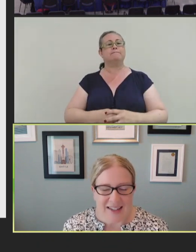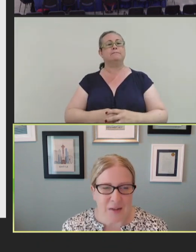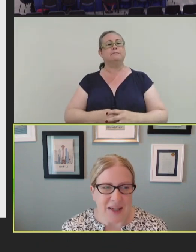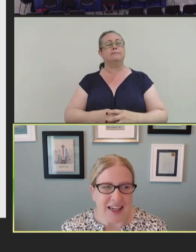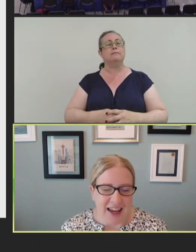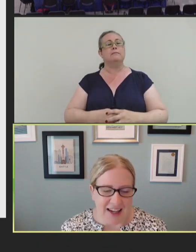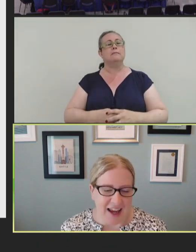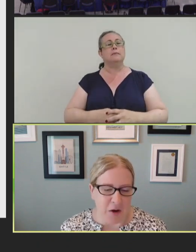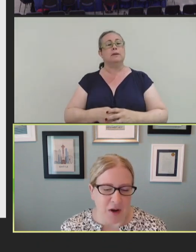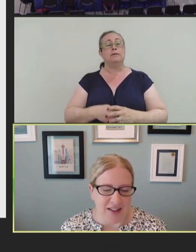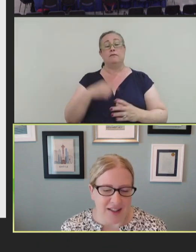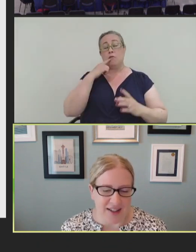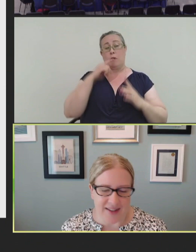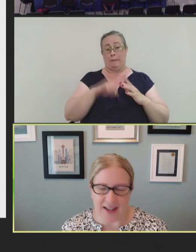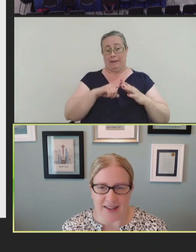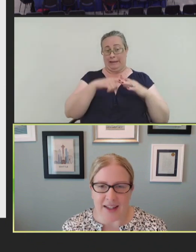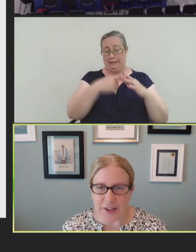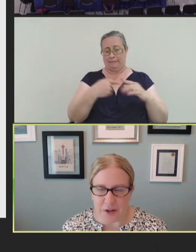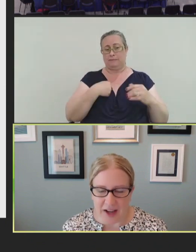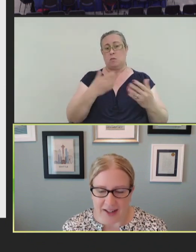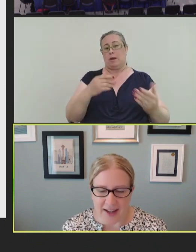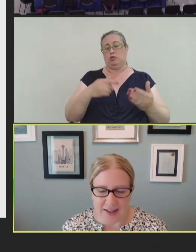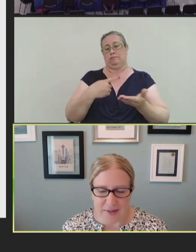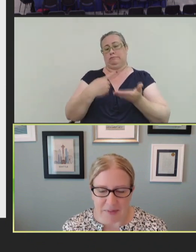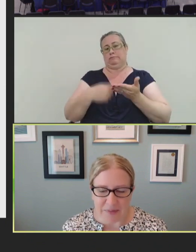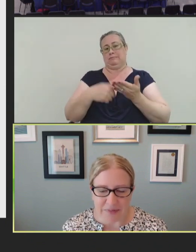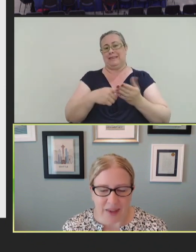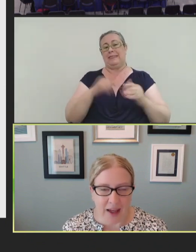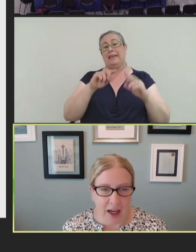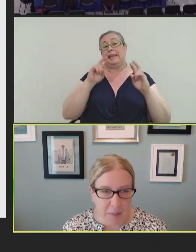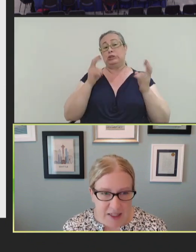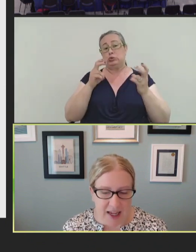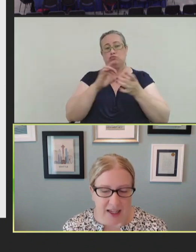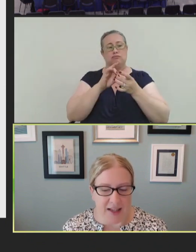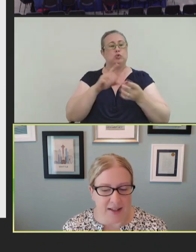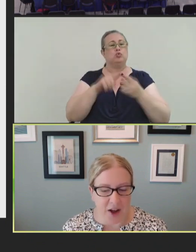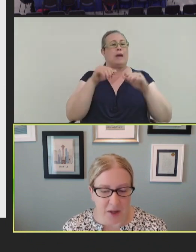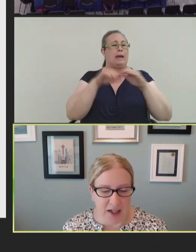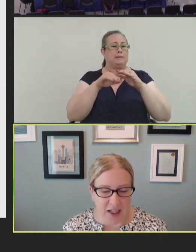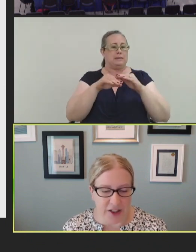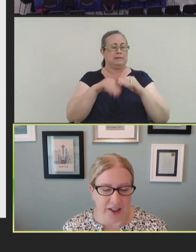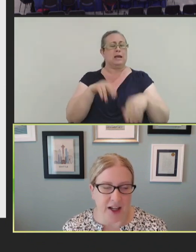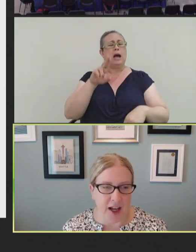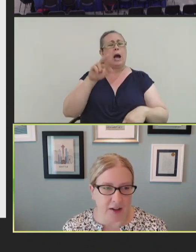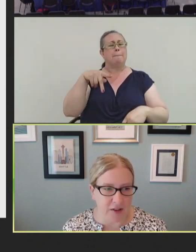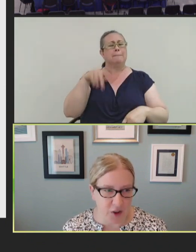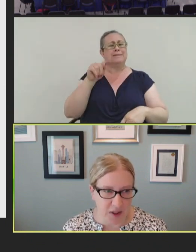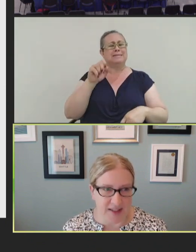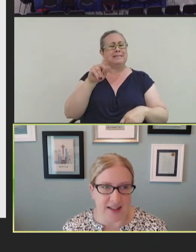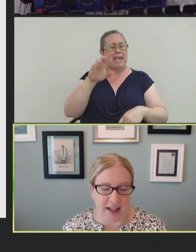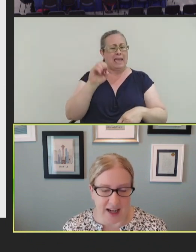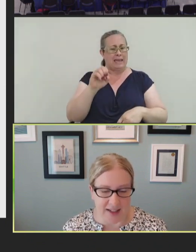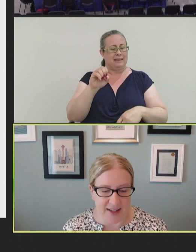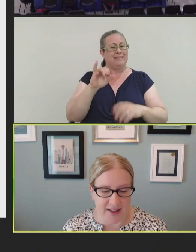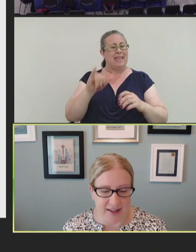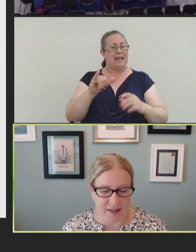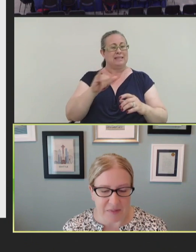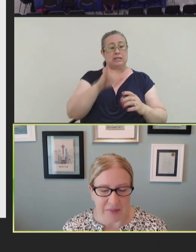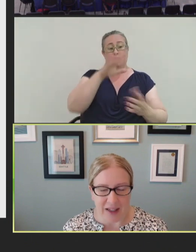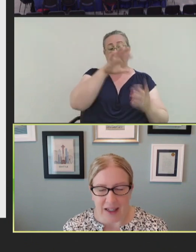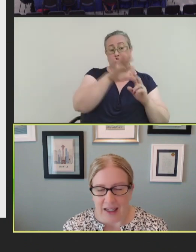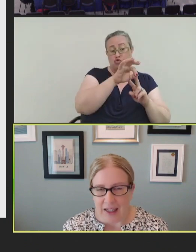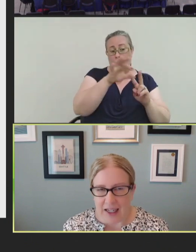To begin, I want to discuss the issue of access. Uptake is a combination of choice and access. In